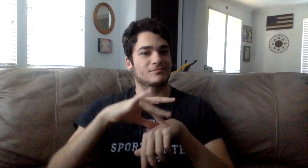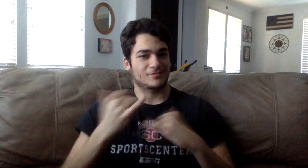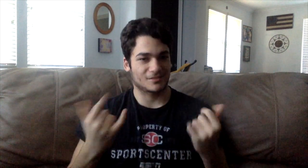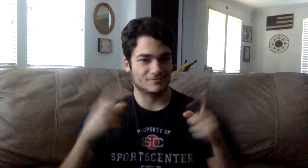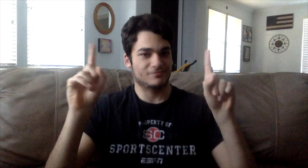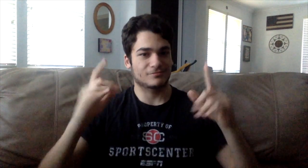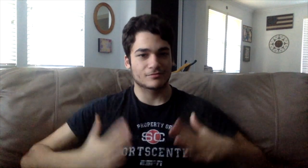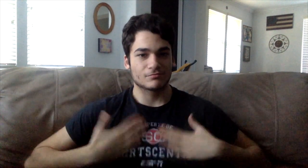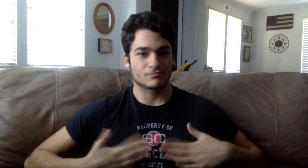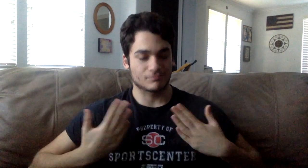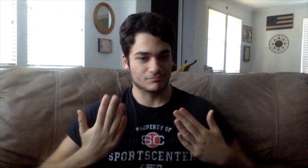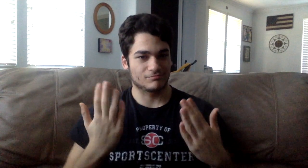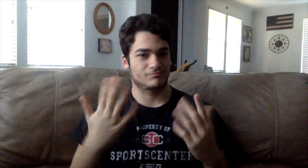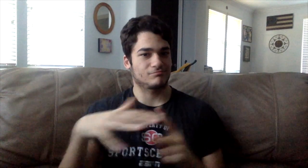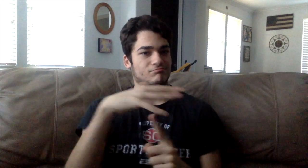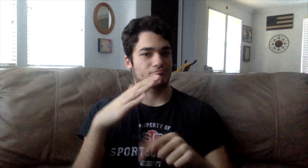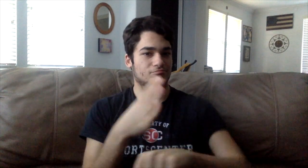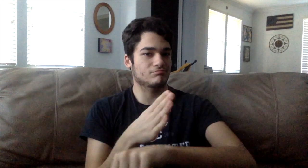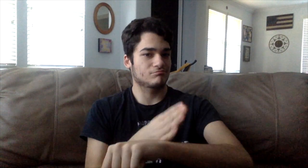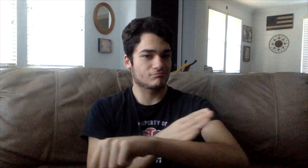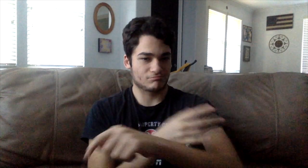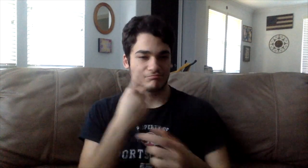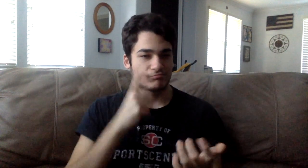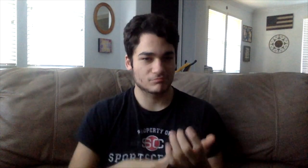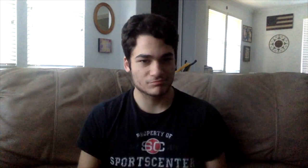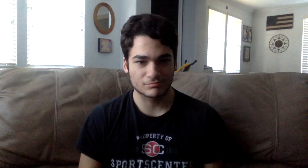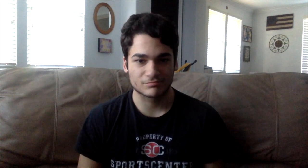The Earth is happy!